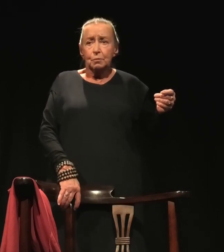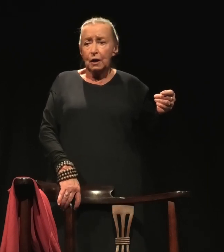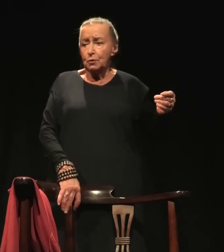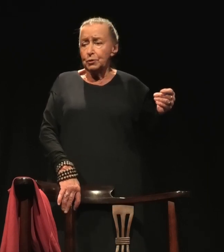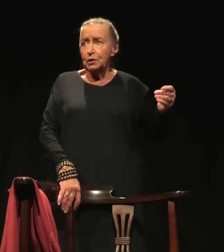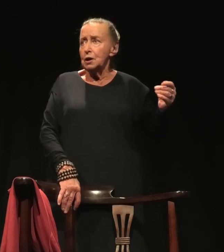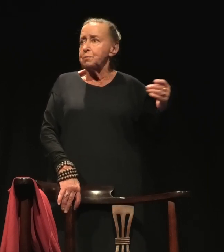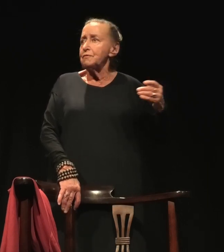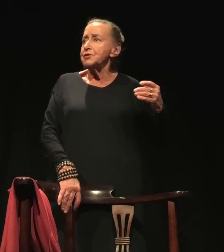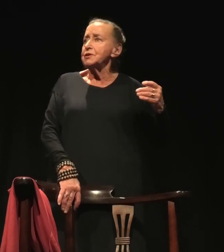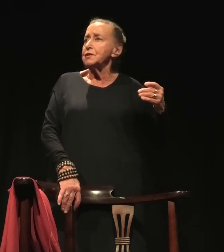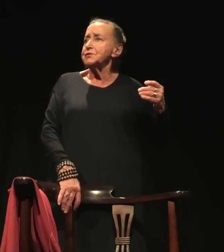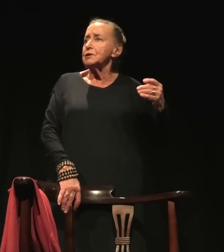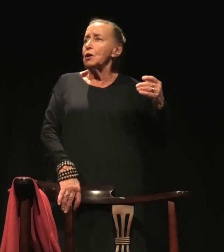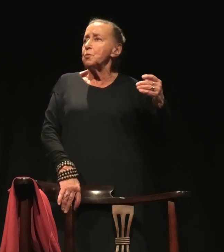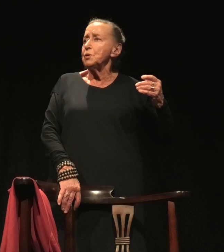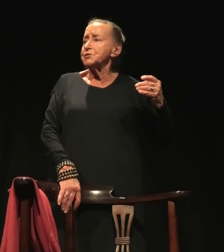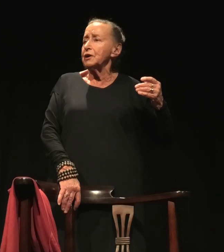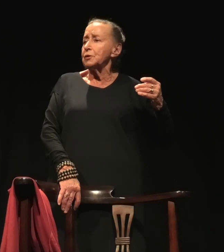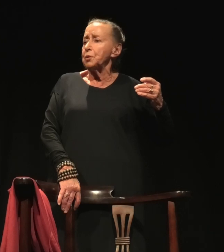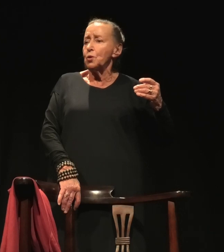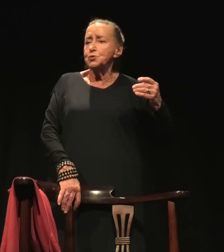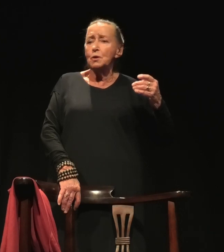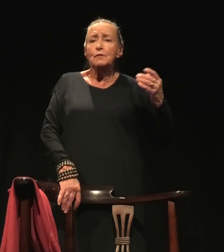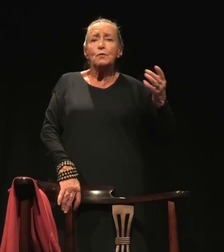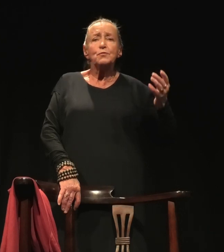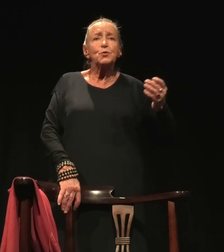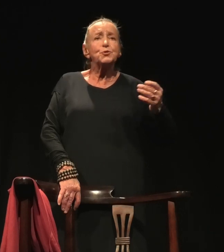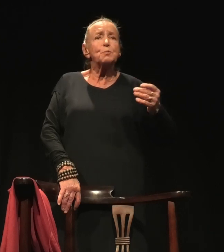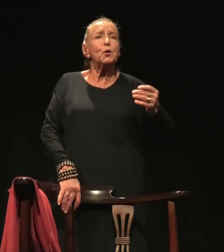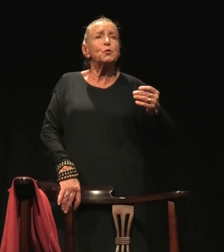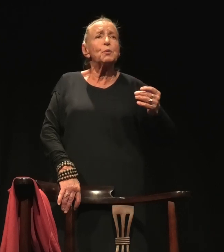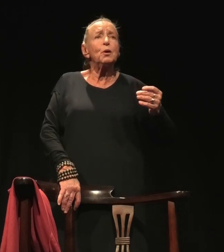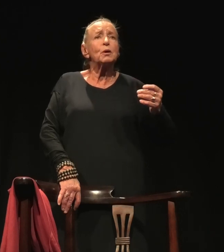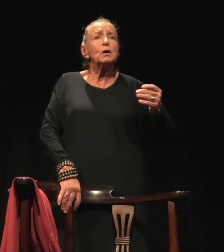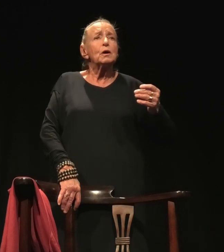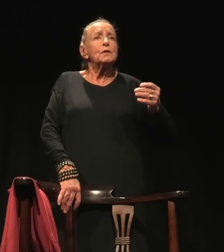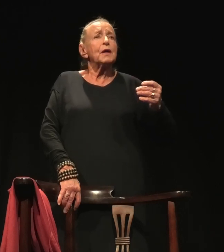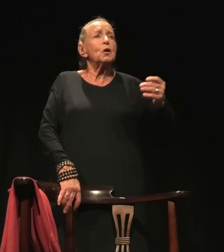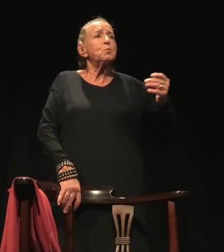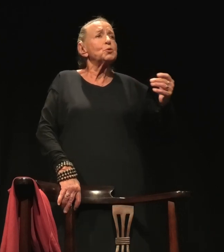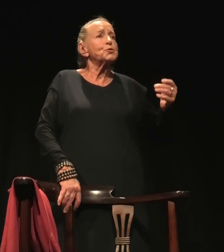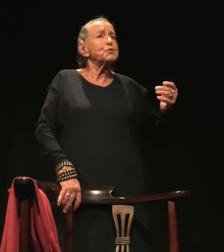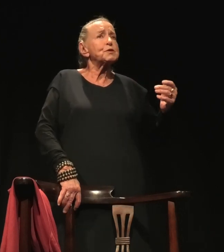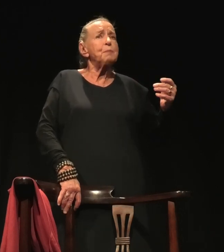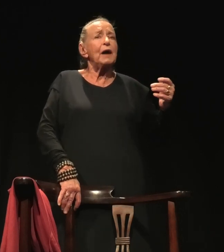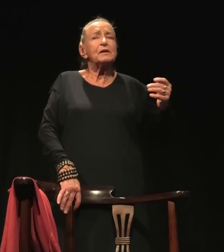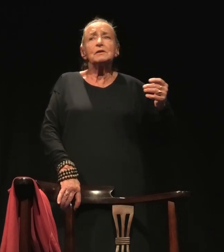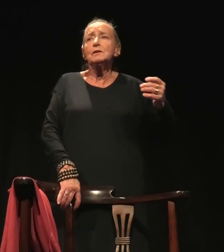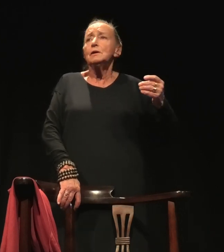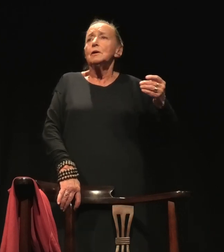Left hand on hip, the right one solemnly laid atop the clock, he held his pose and spoke: